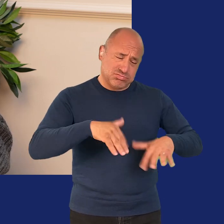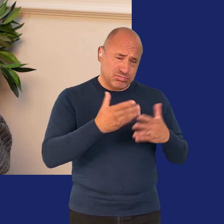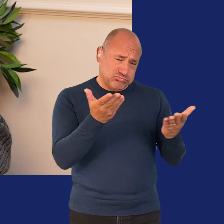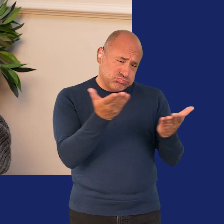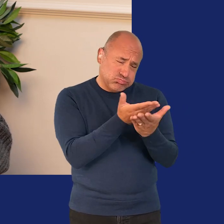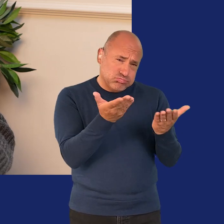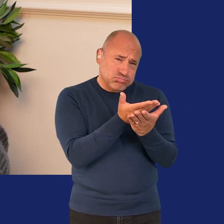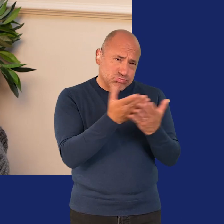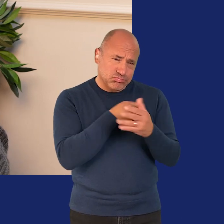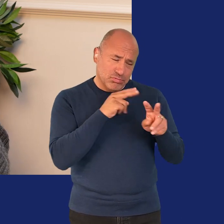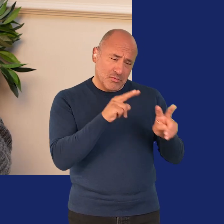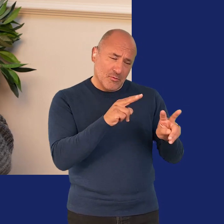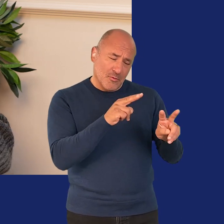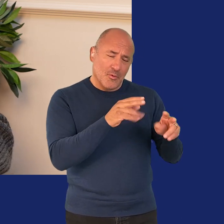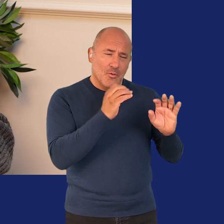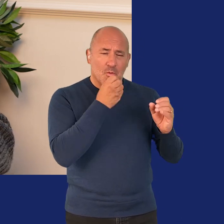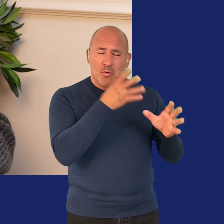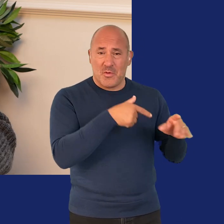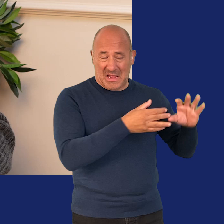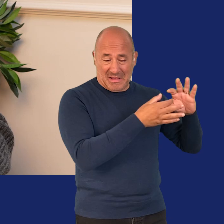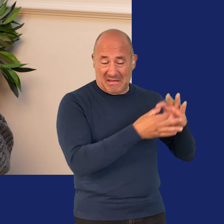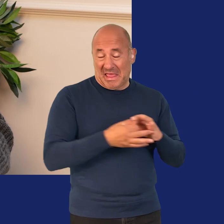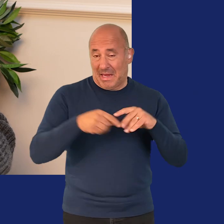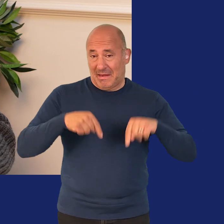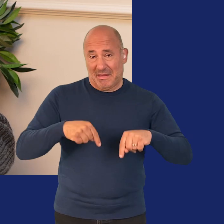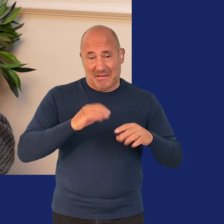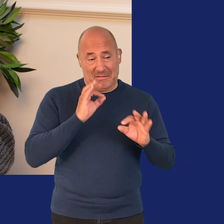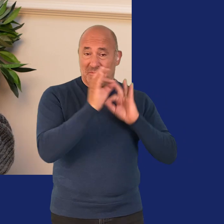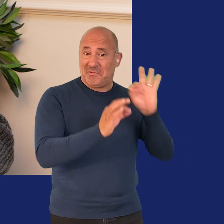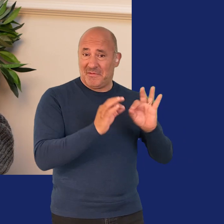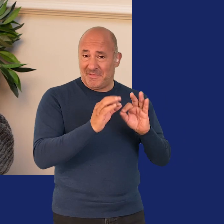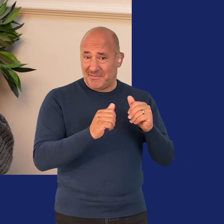powerful conversation that you had,